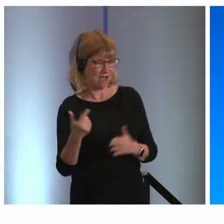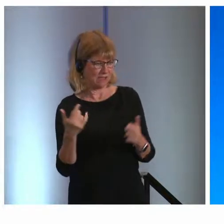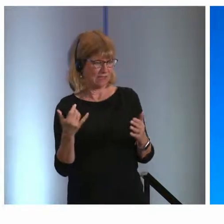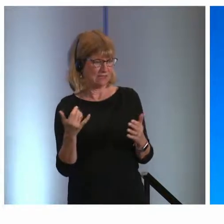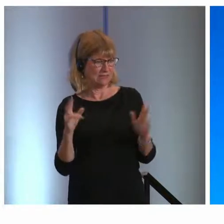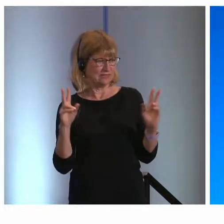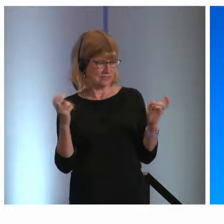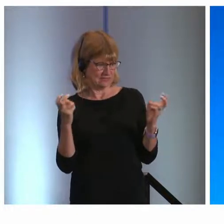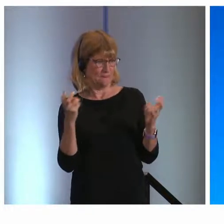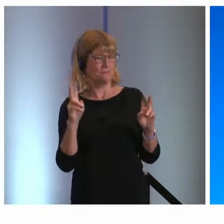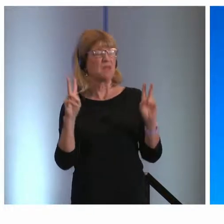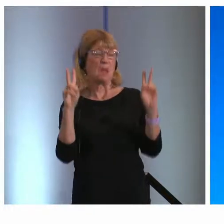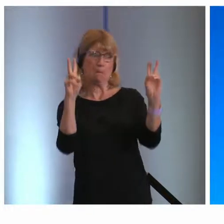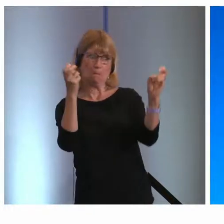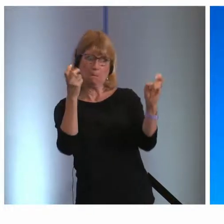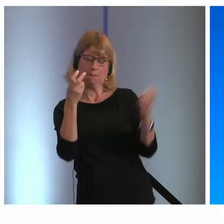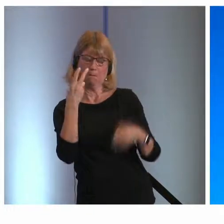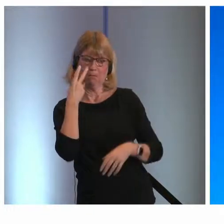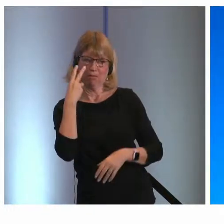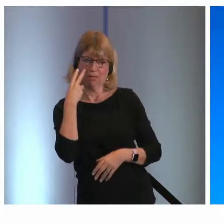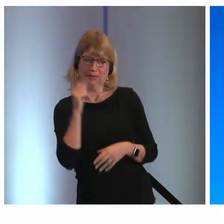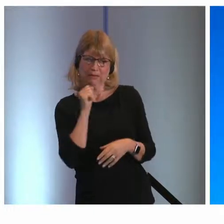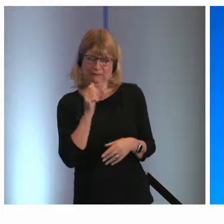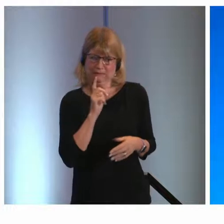using air quotes, blind woman and her guide dog who has taken